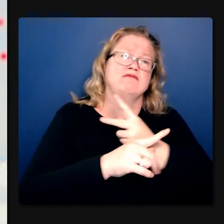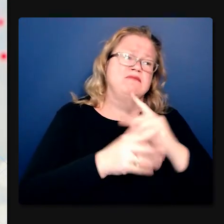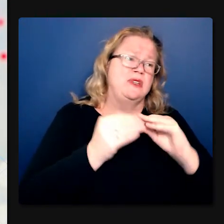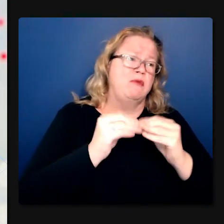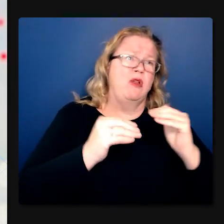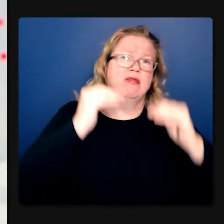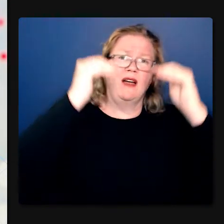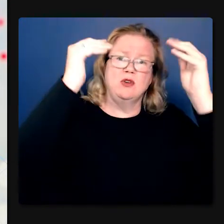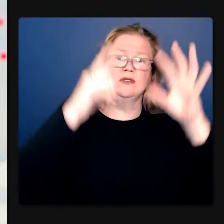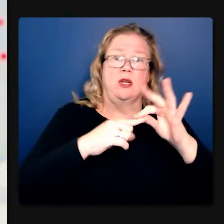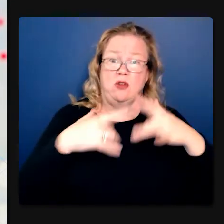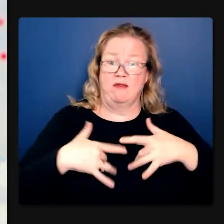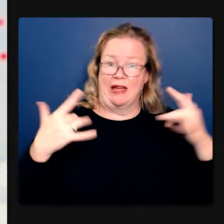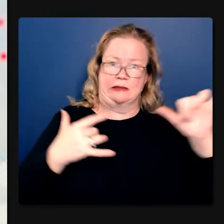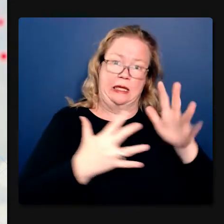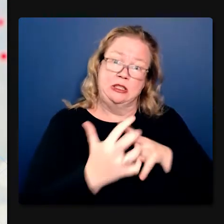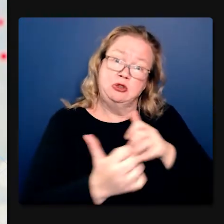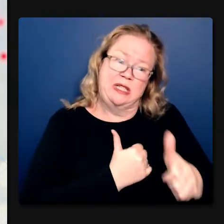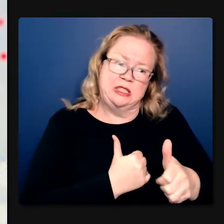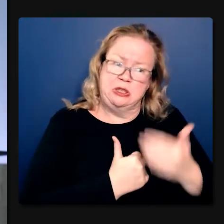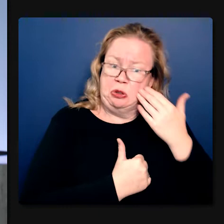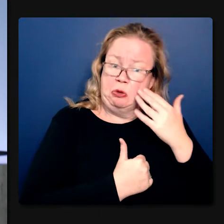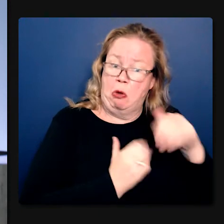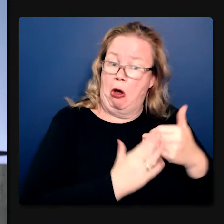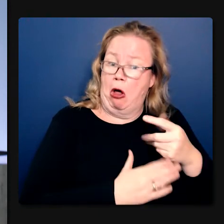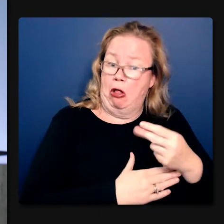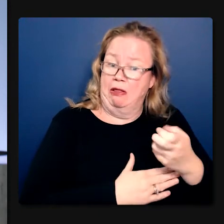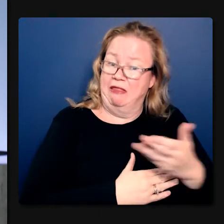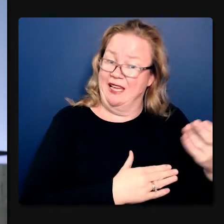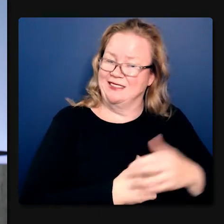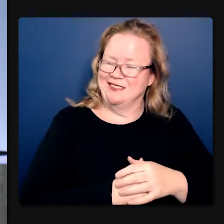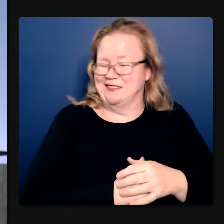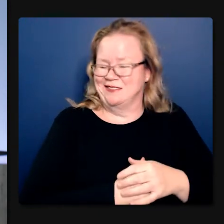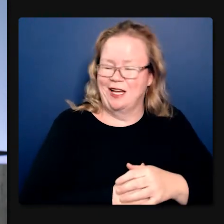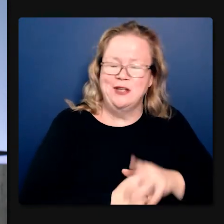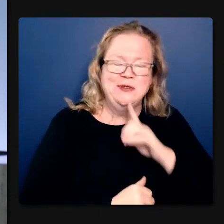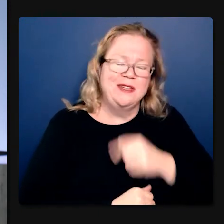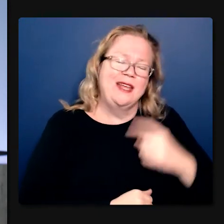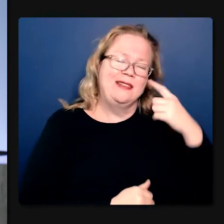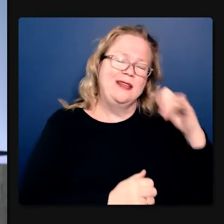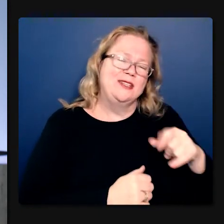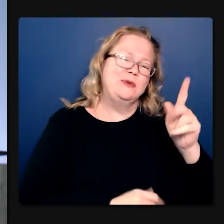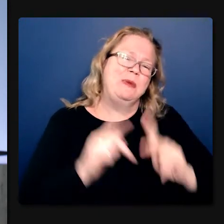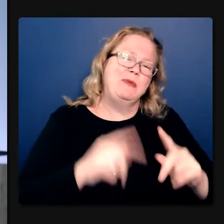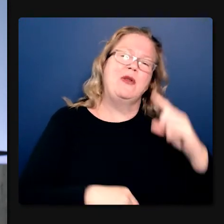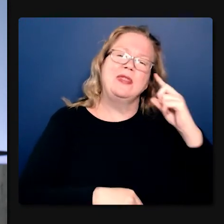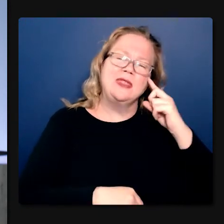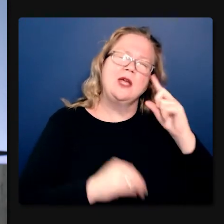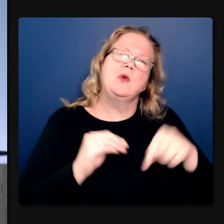incredible special effects like destruction? You know, all the things. I really think this is what people think of